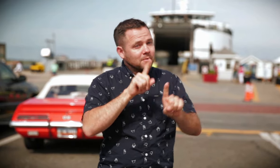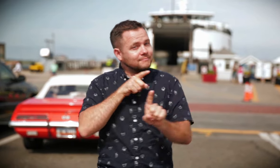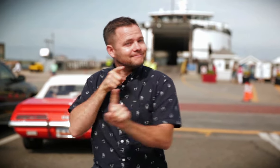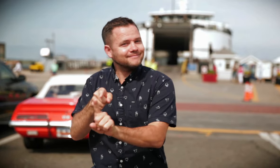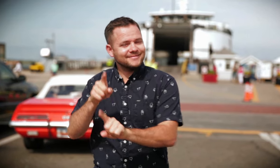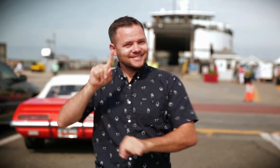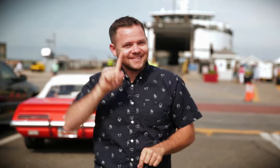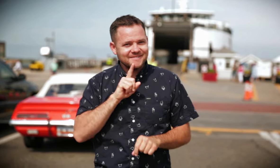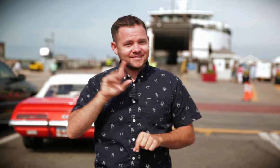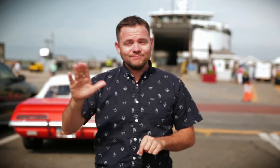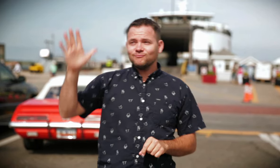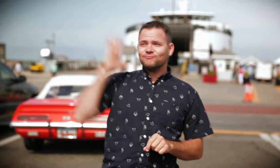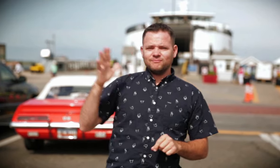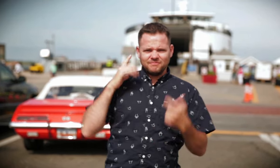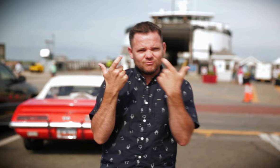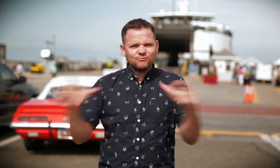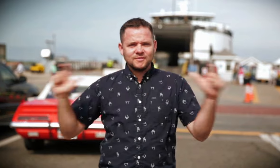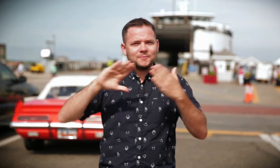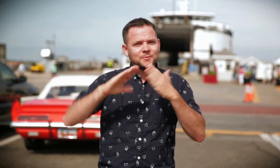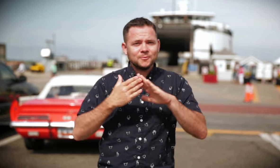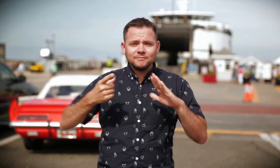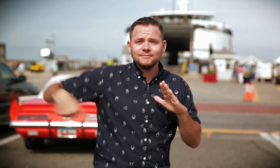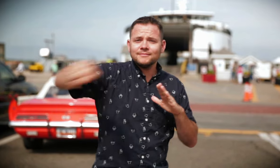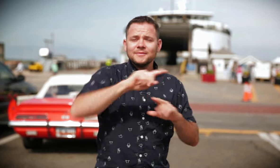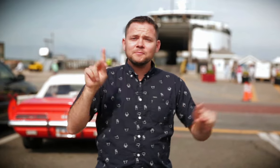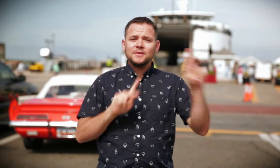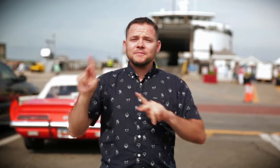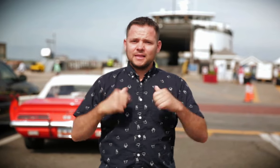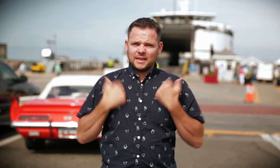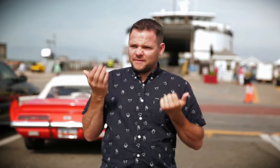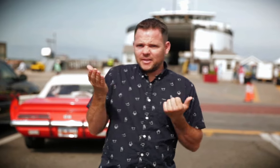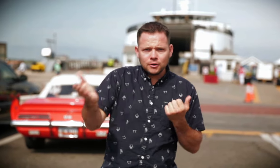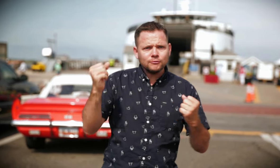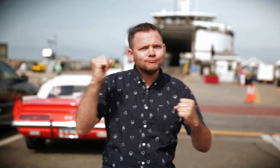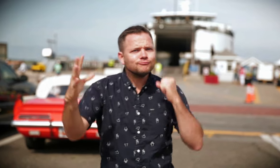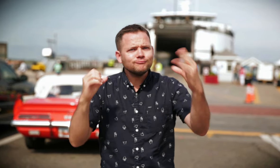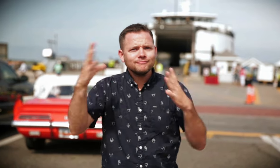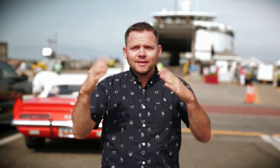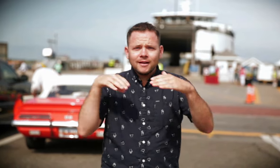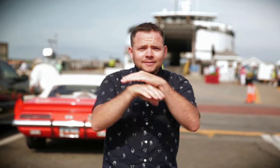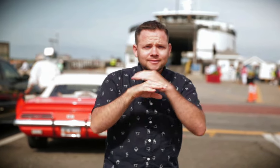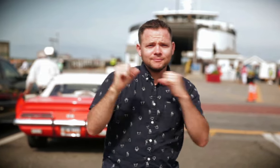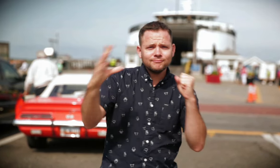there used to be a large deaf community on the island. The people who lived there could communicate easily